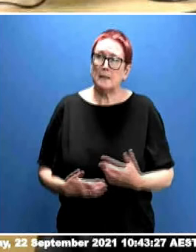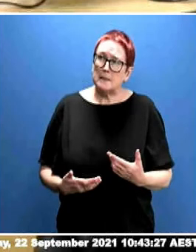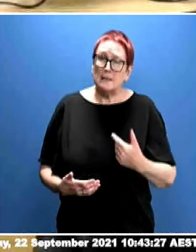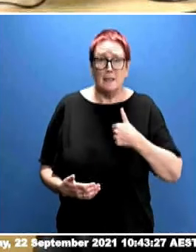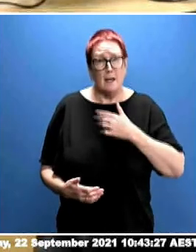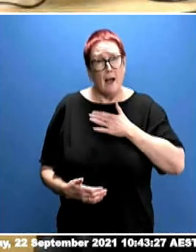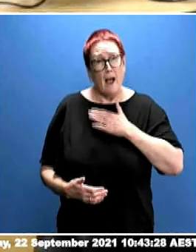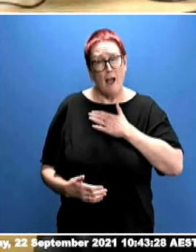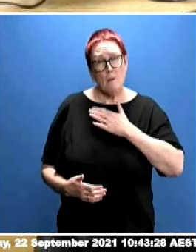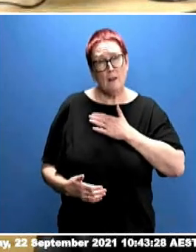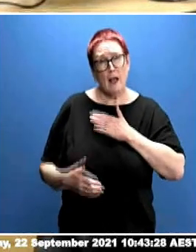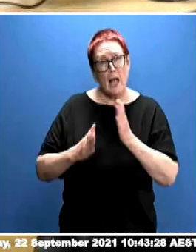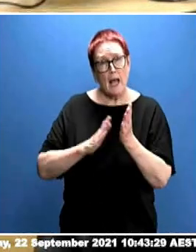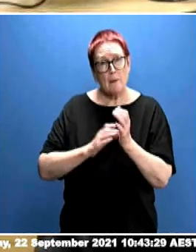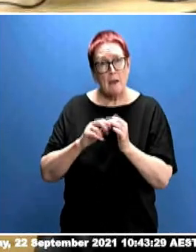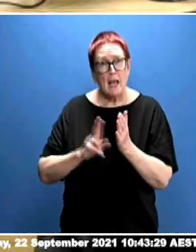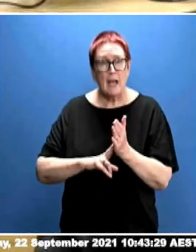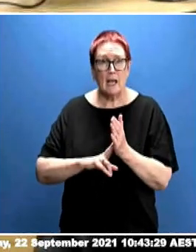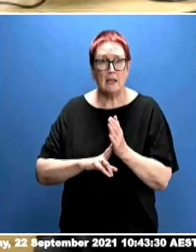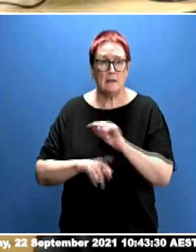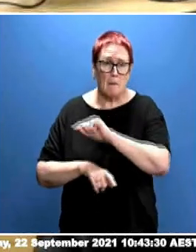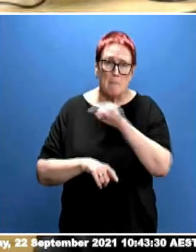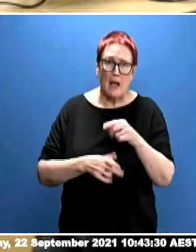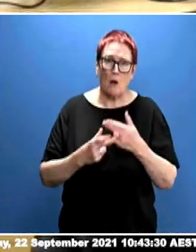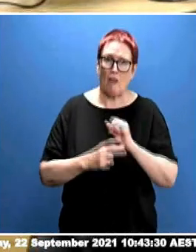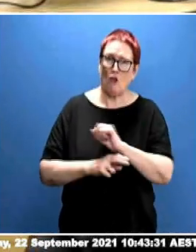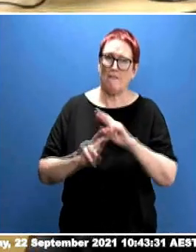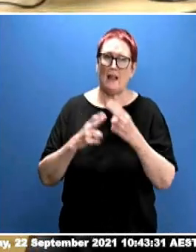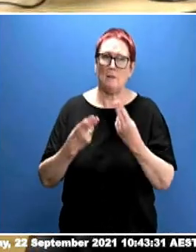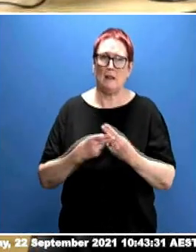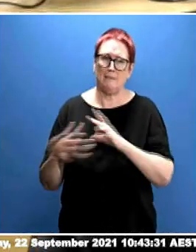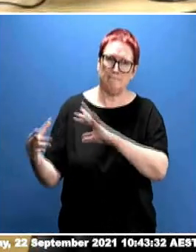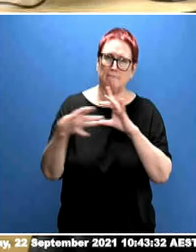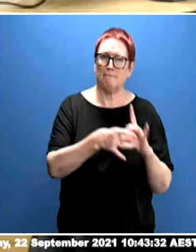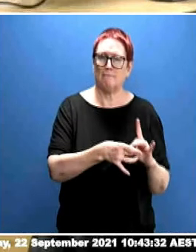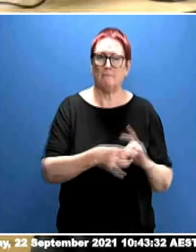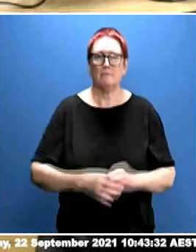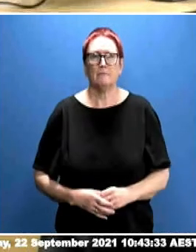I would really like her to be back with the family and to do more